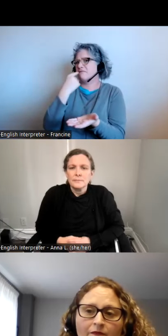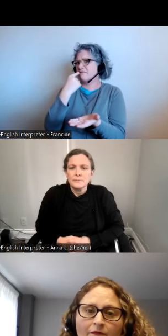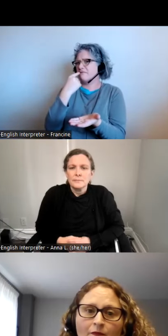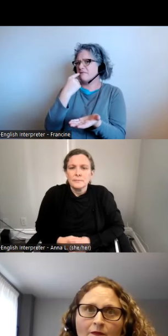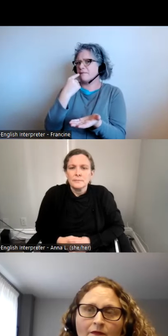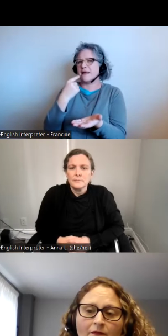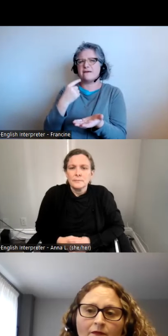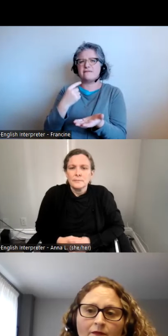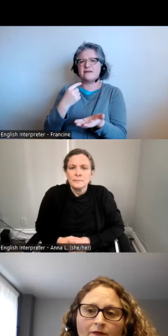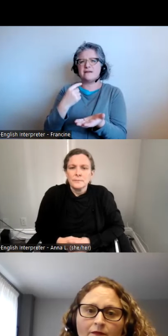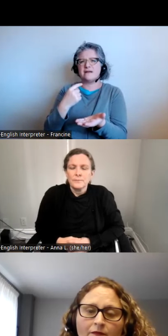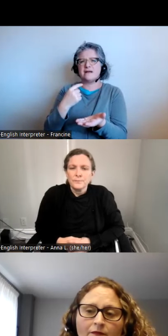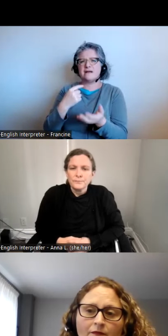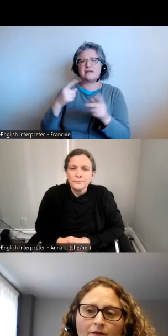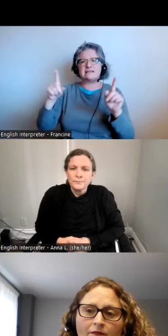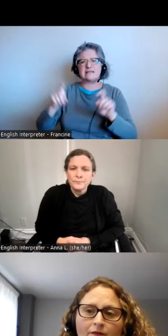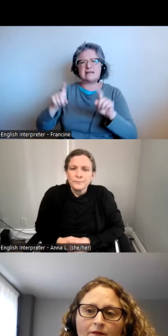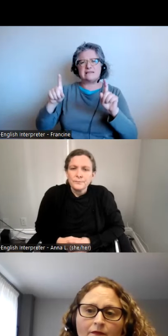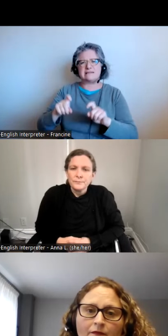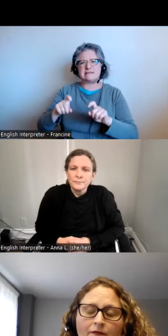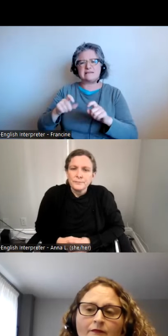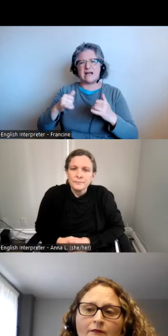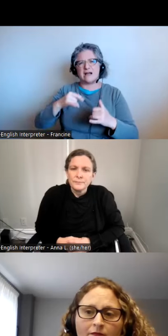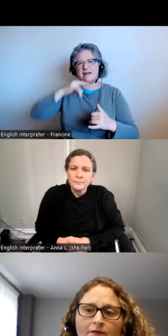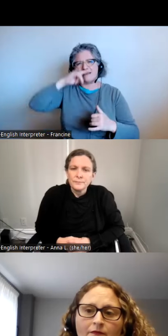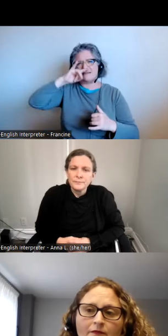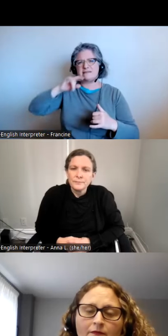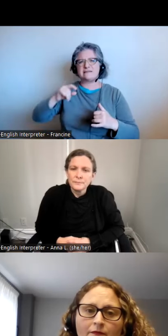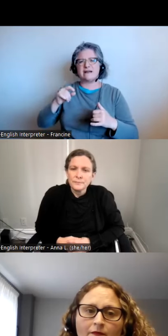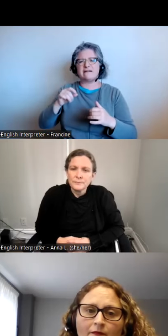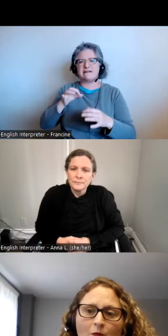a little bit of information around, like, oral vaccines. I know that there's